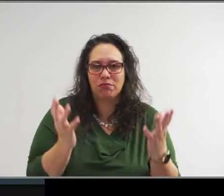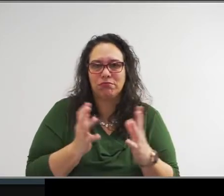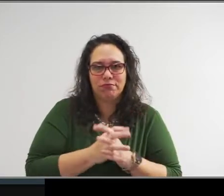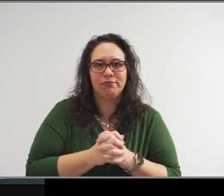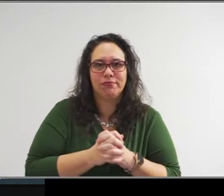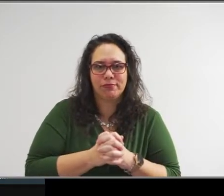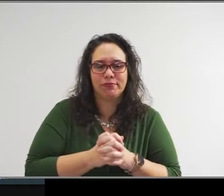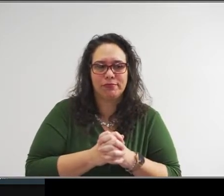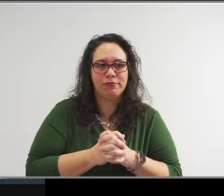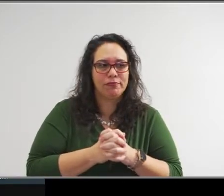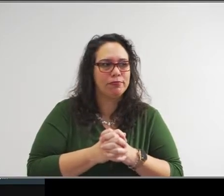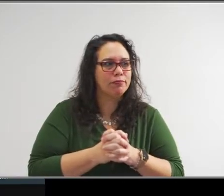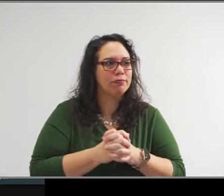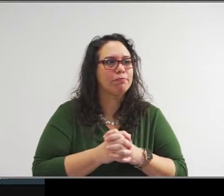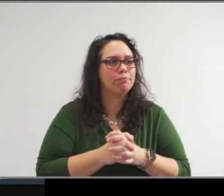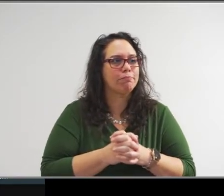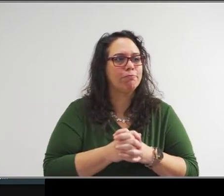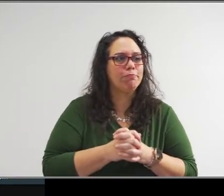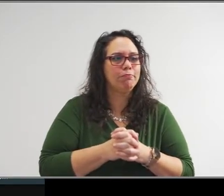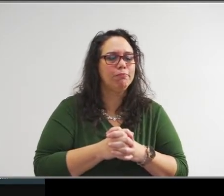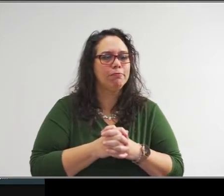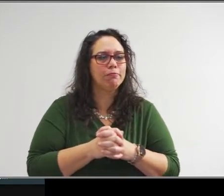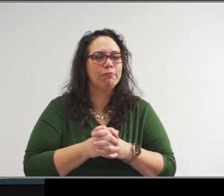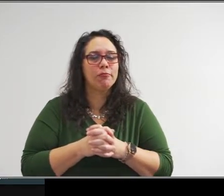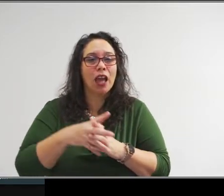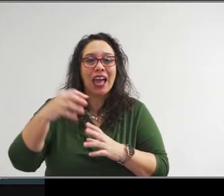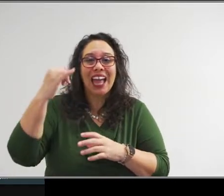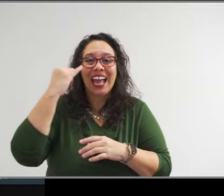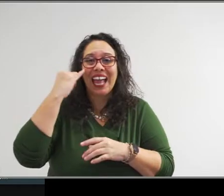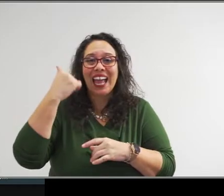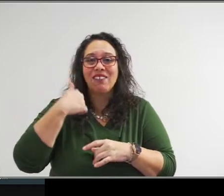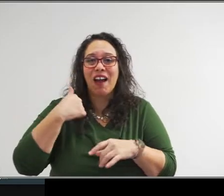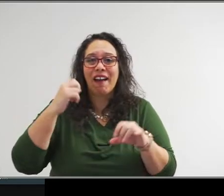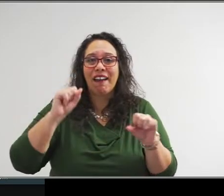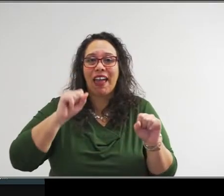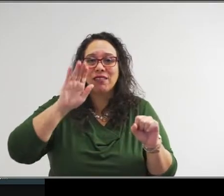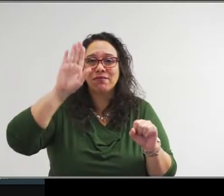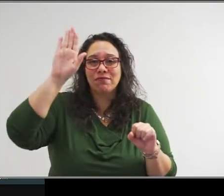I just wanted to, if I may president Craig had just also